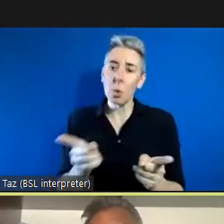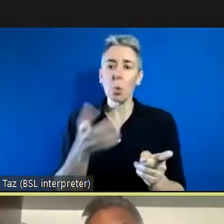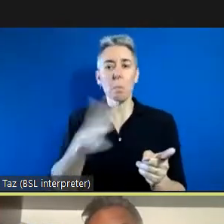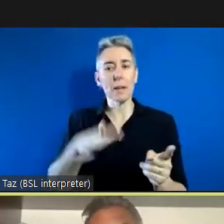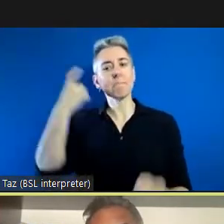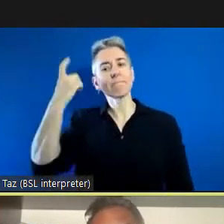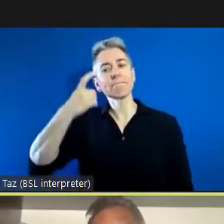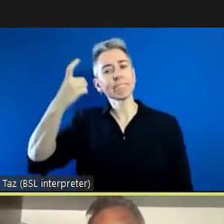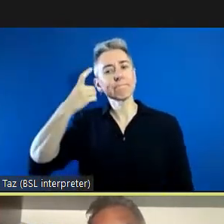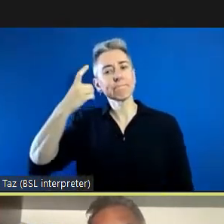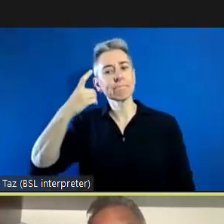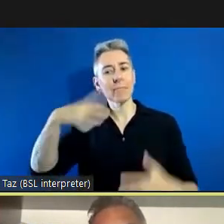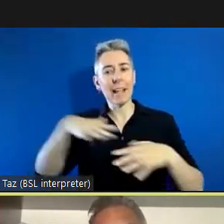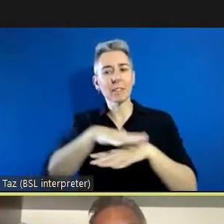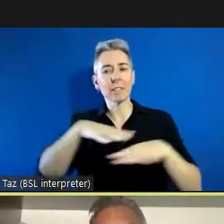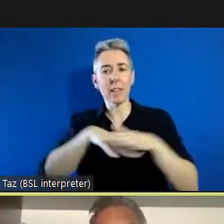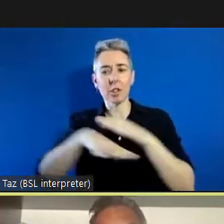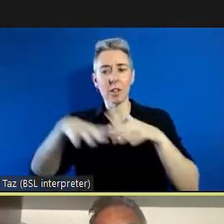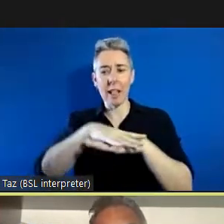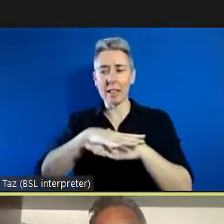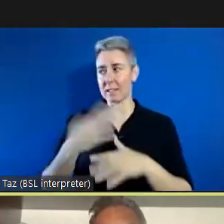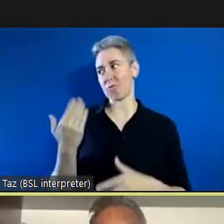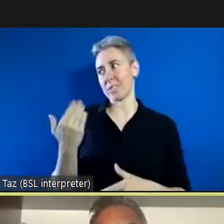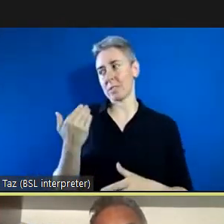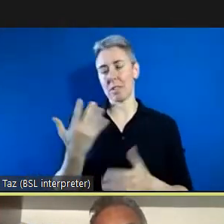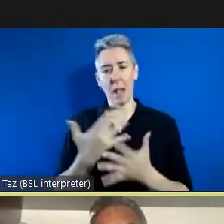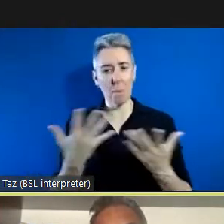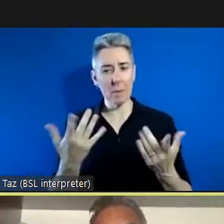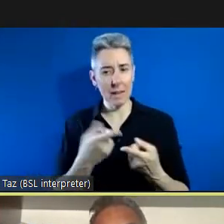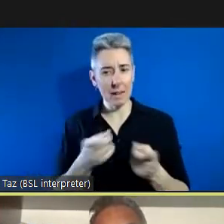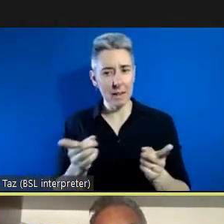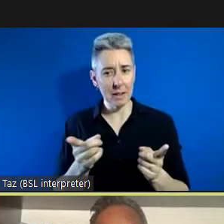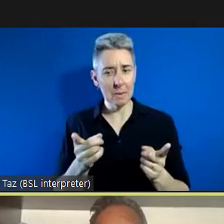just recently, and just to think about that, and then to think in your own minds, why